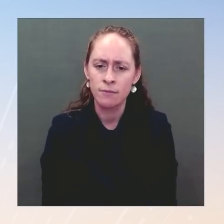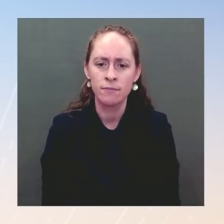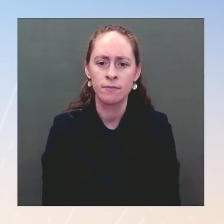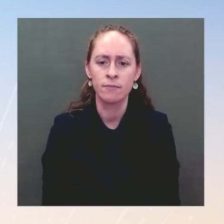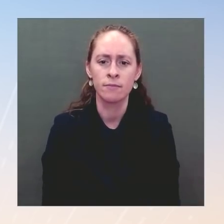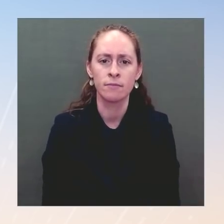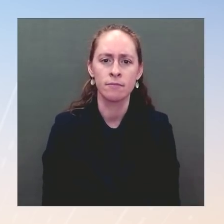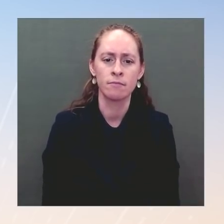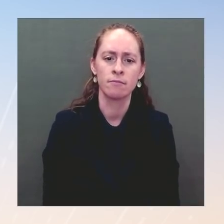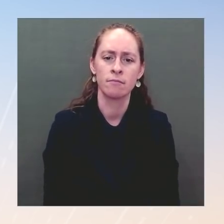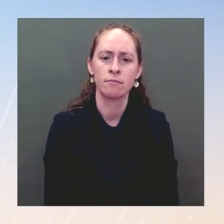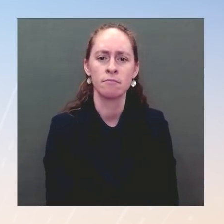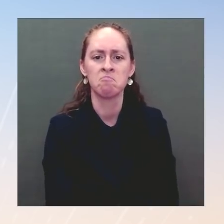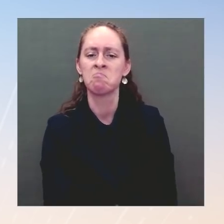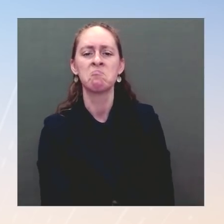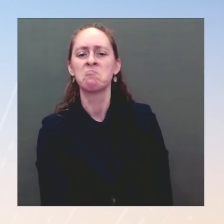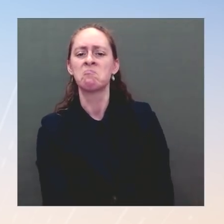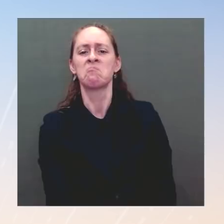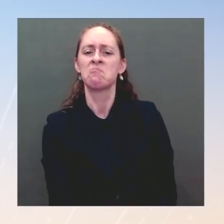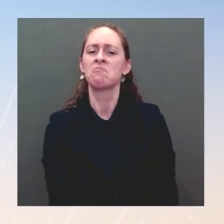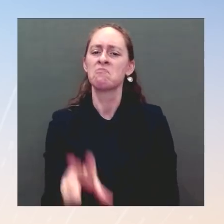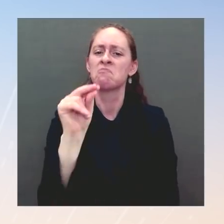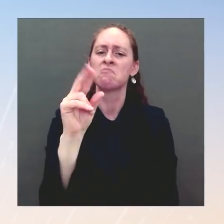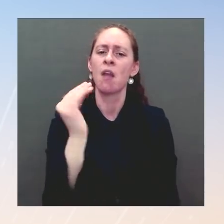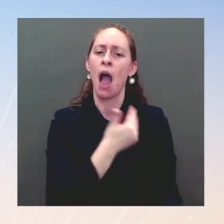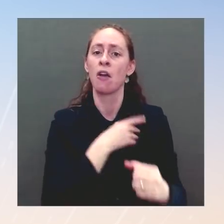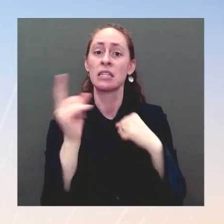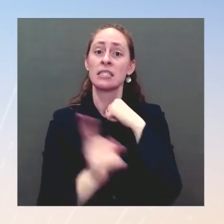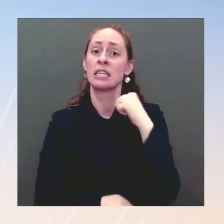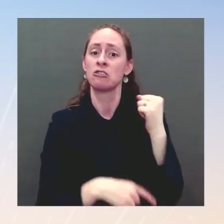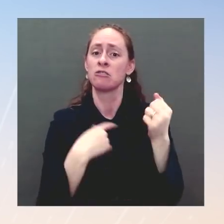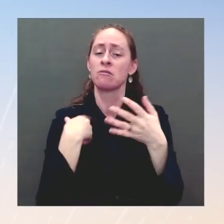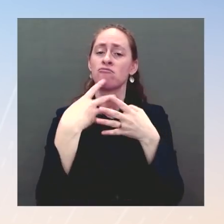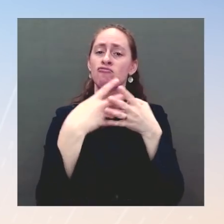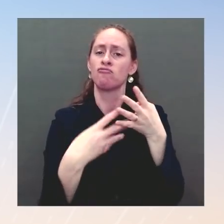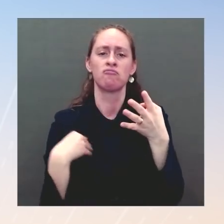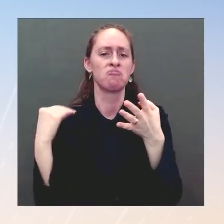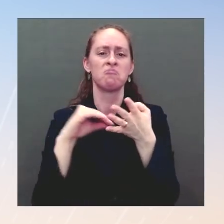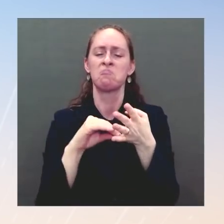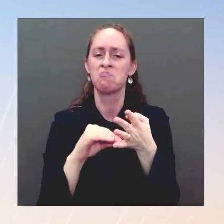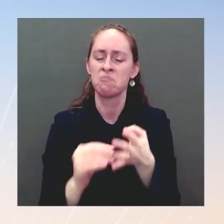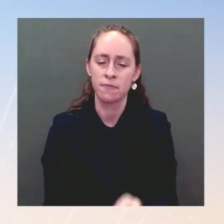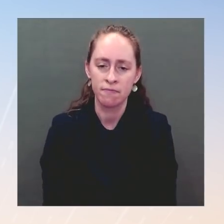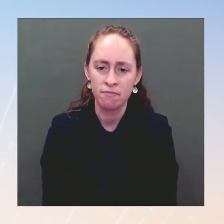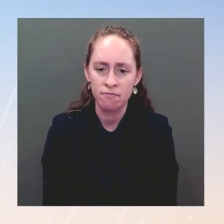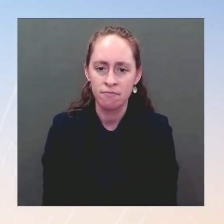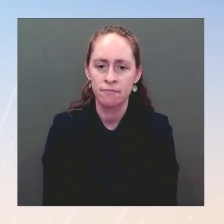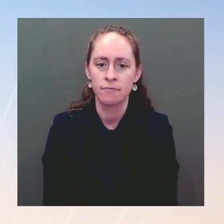The Press: And then, you were also telling -- I think you told Kaitlan that you wanted this approach